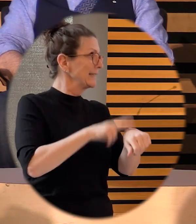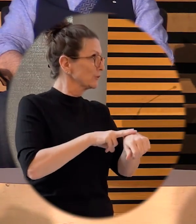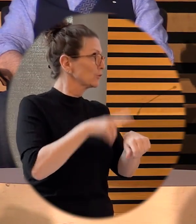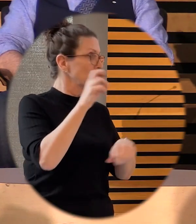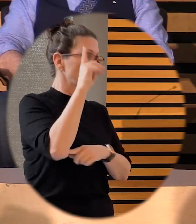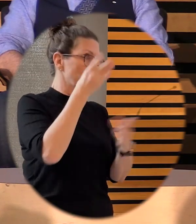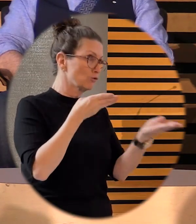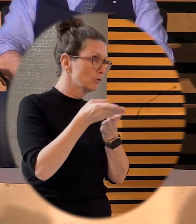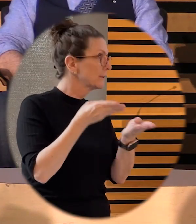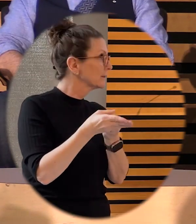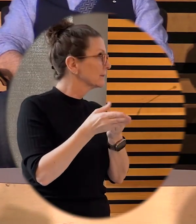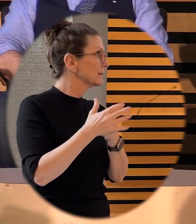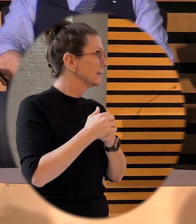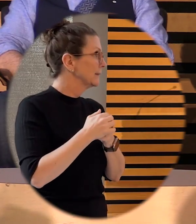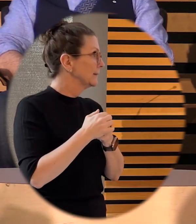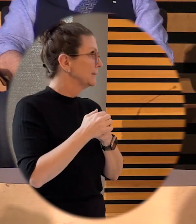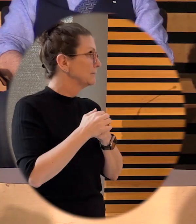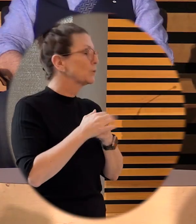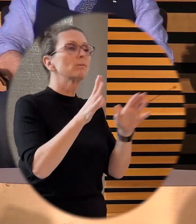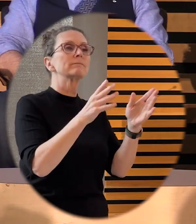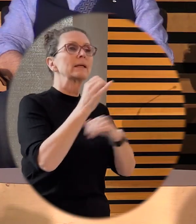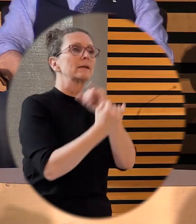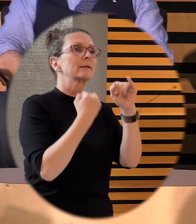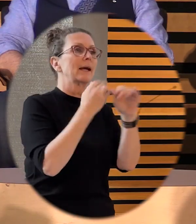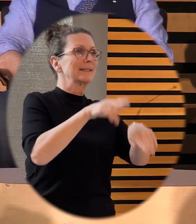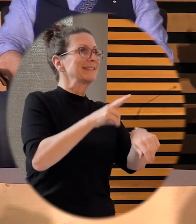Indigenous individuals and families to access the benefits that they are entitled to. Those are